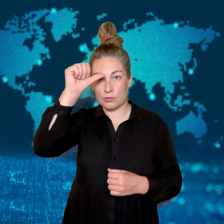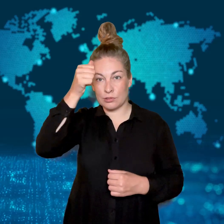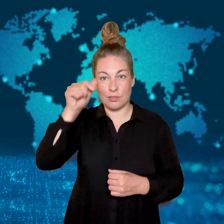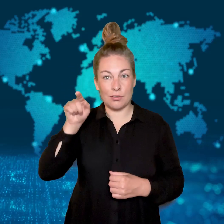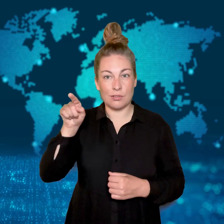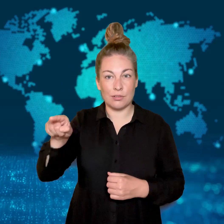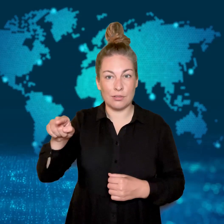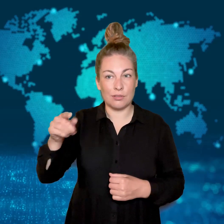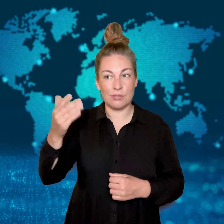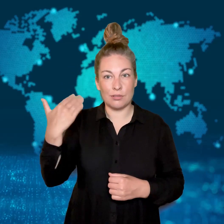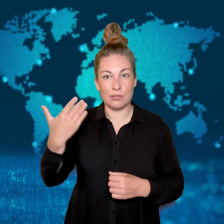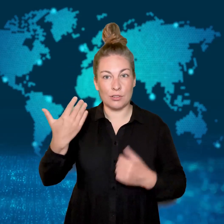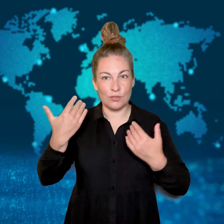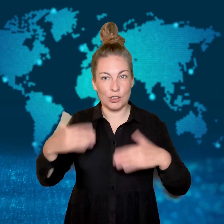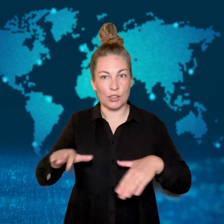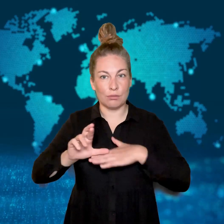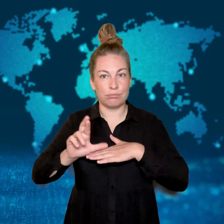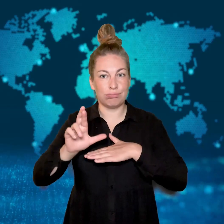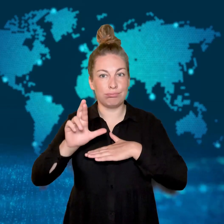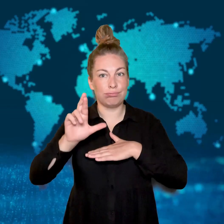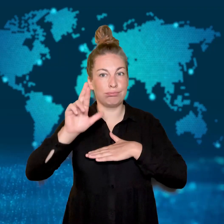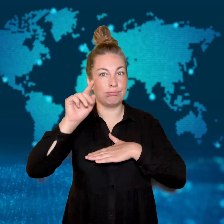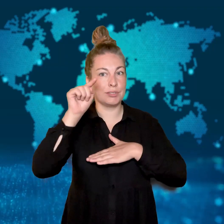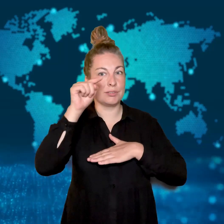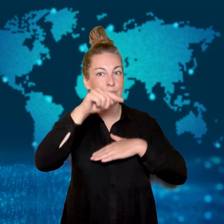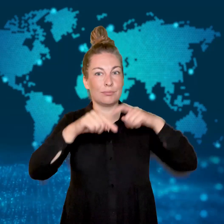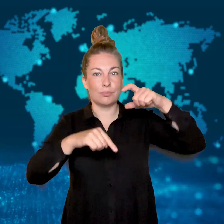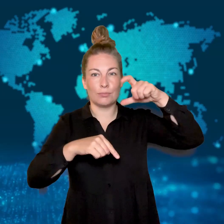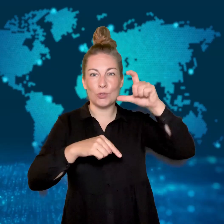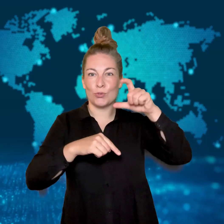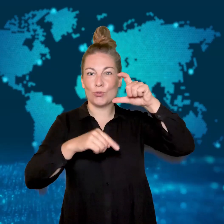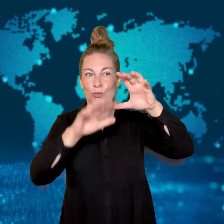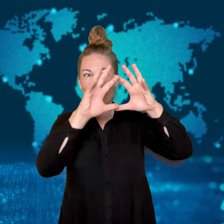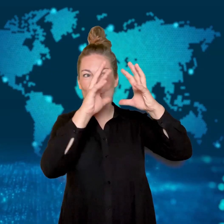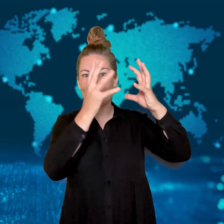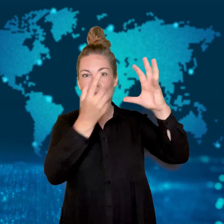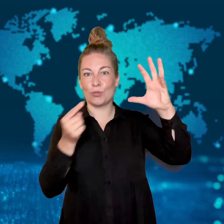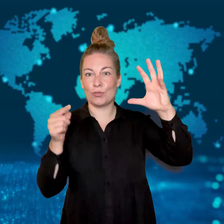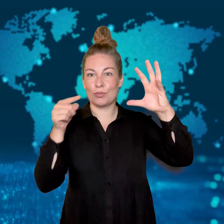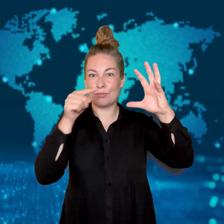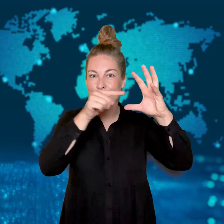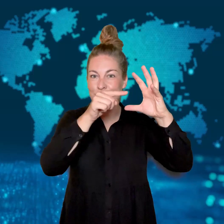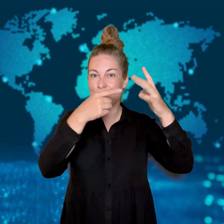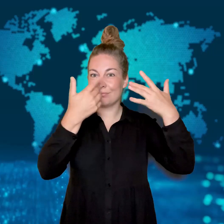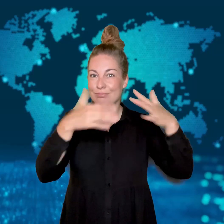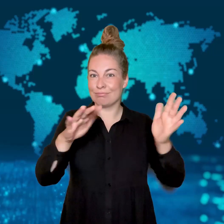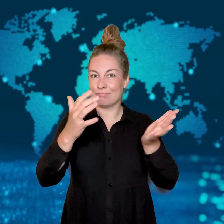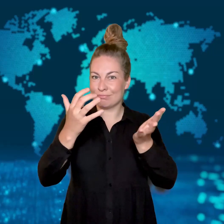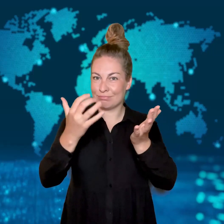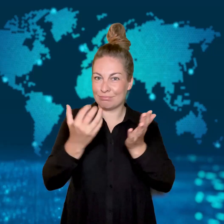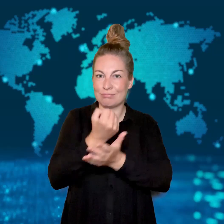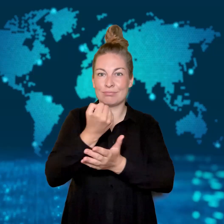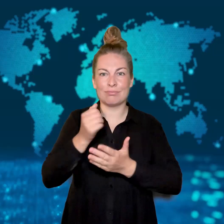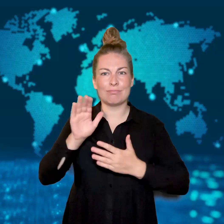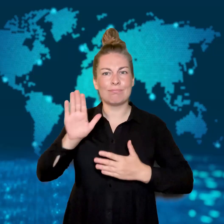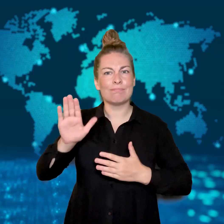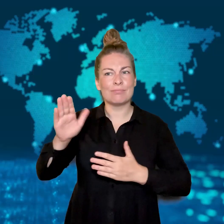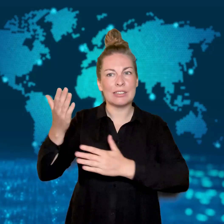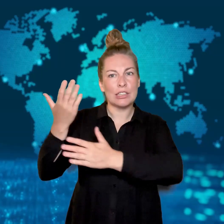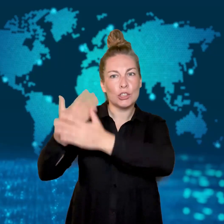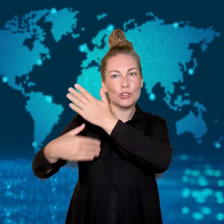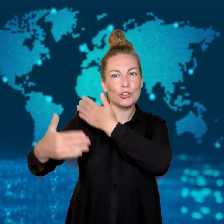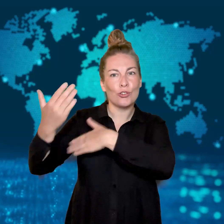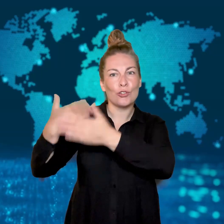[MONIKA]: India launched its first sun- focused space mission after landing